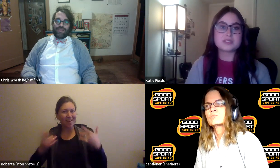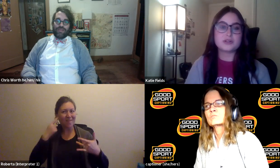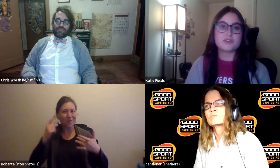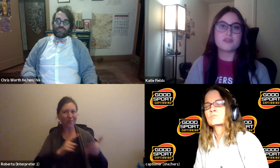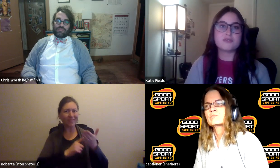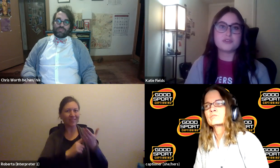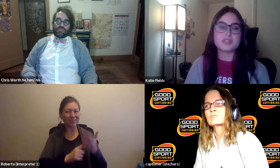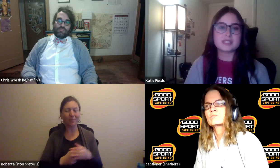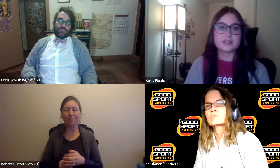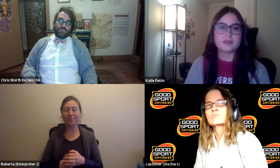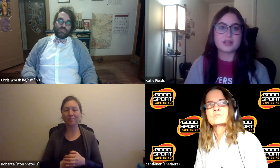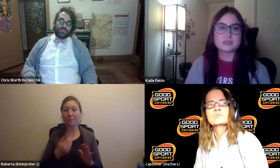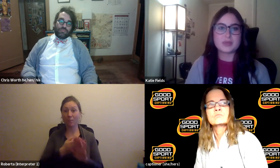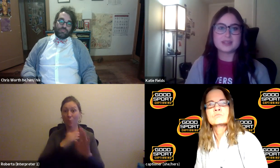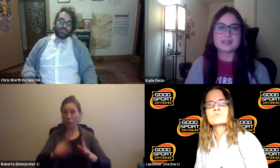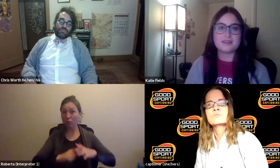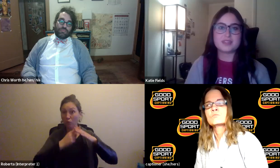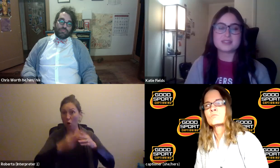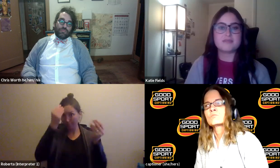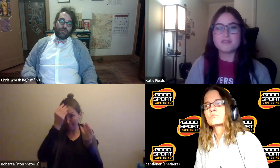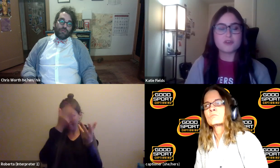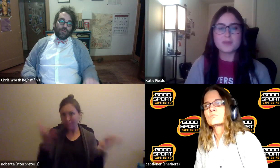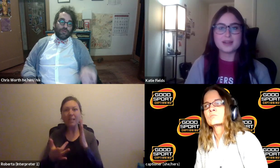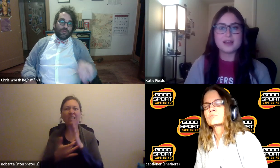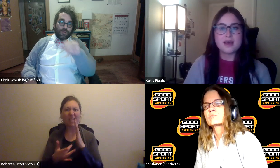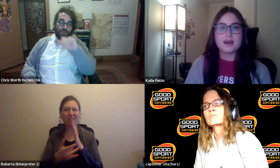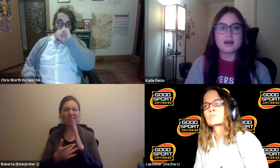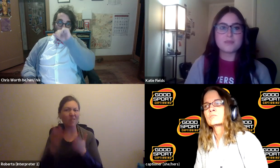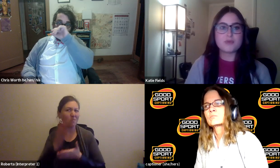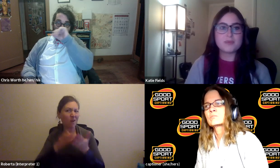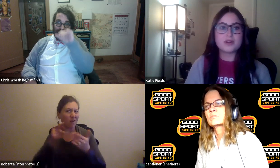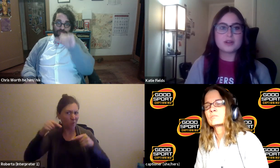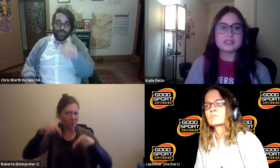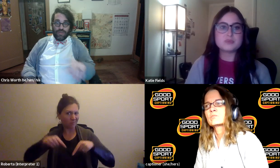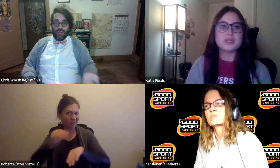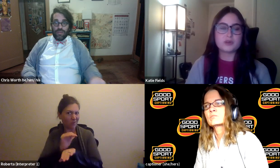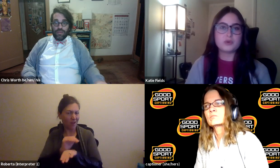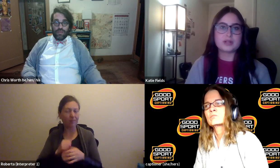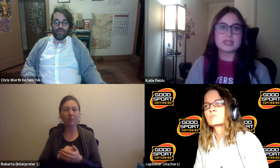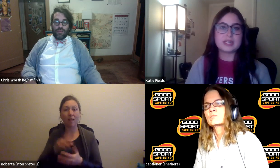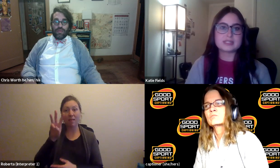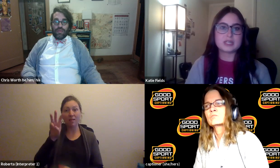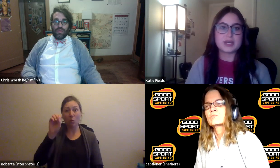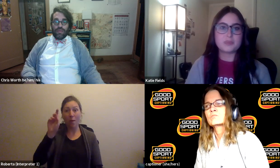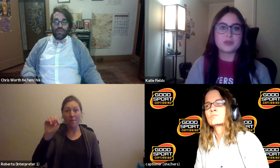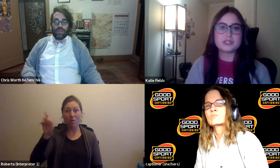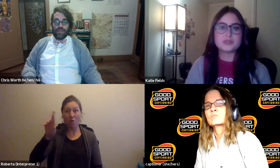go through a few technical aspects of the event. The webinar is recorded and will be uploaded to